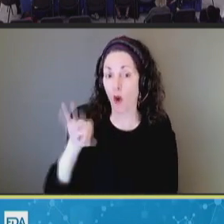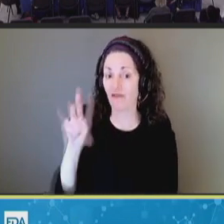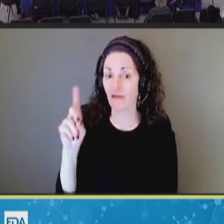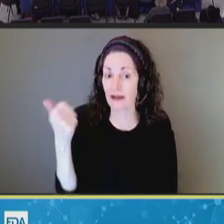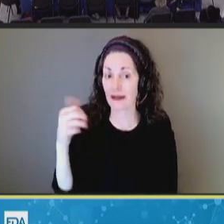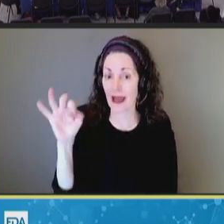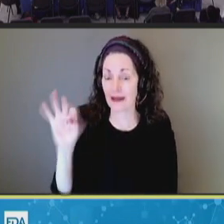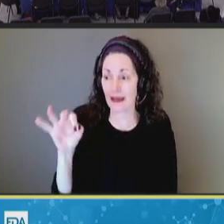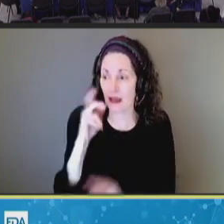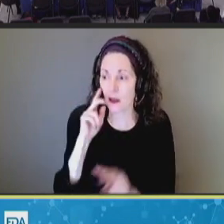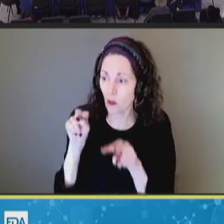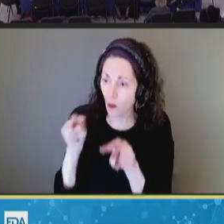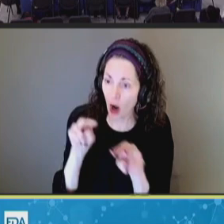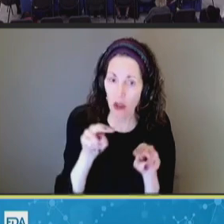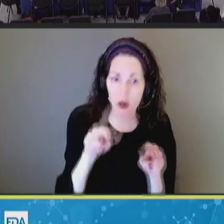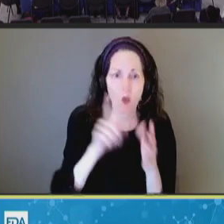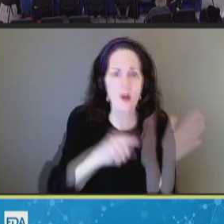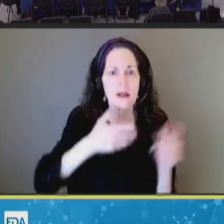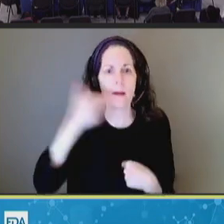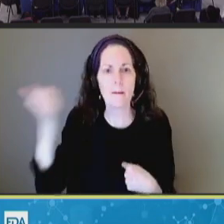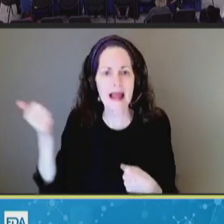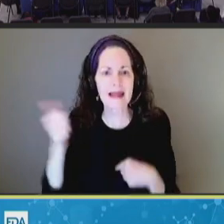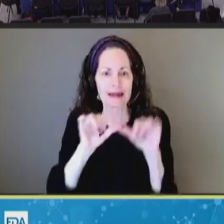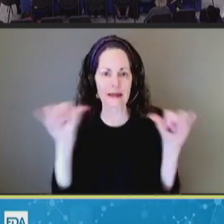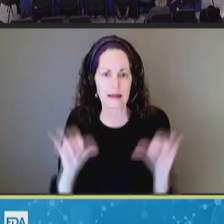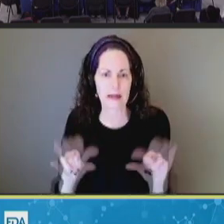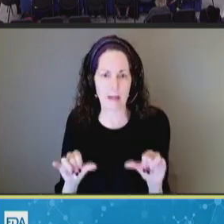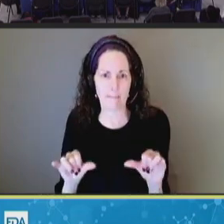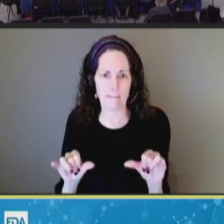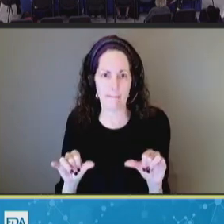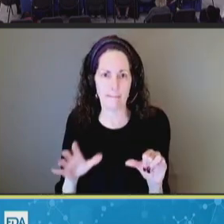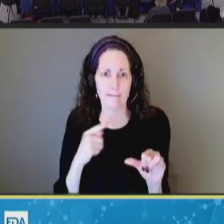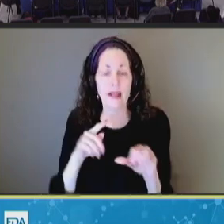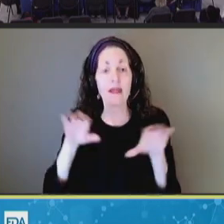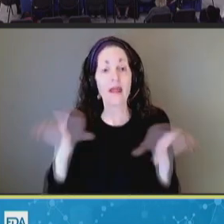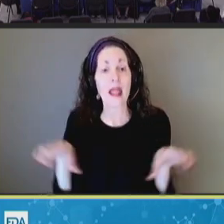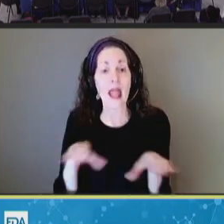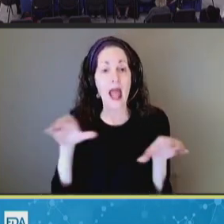or BEST system. And the Active Surveillance Program conducts surveillance of biologics